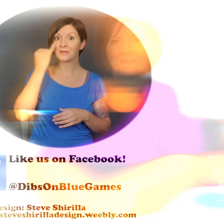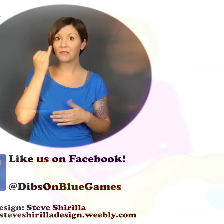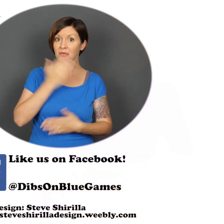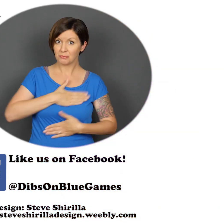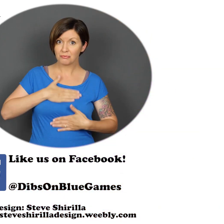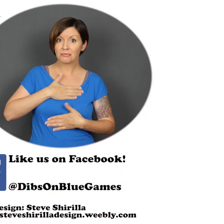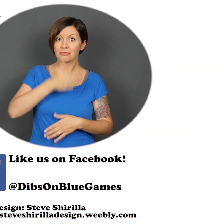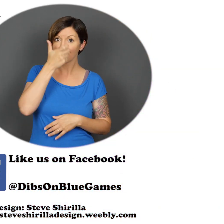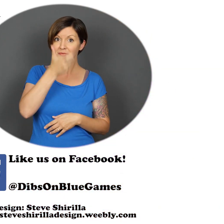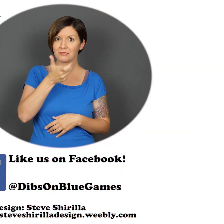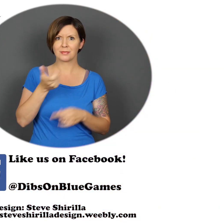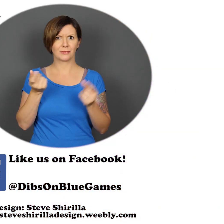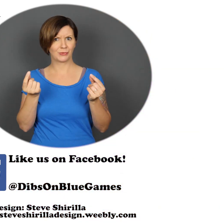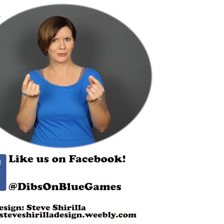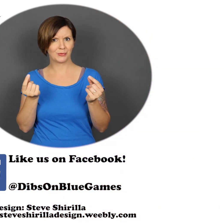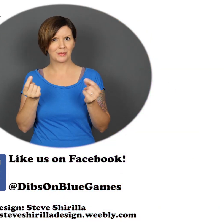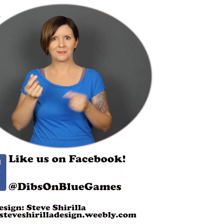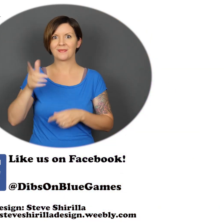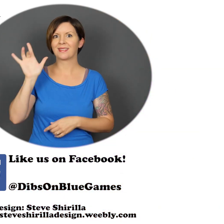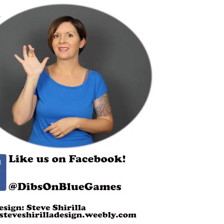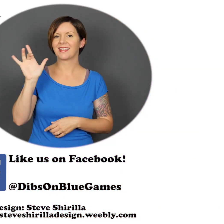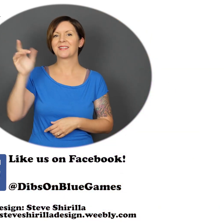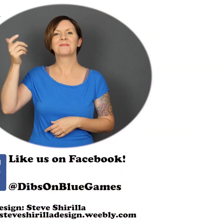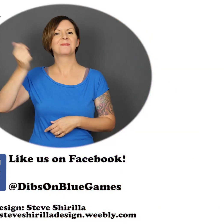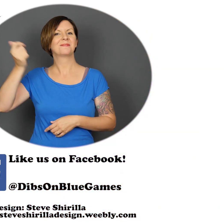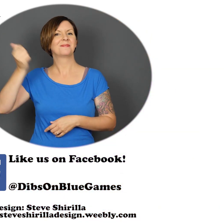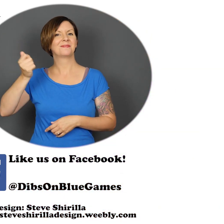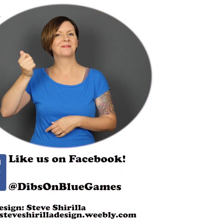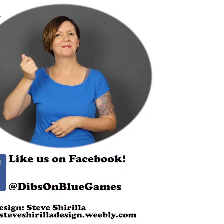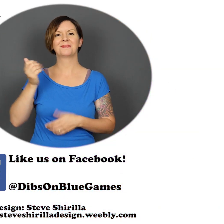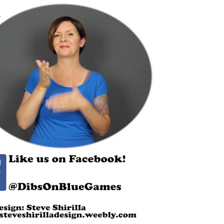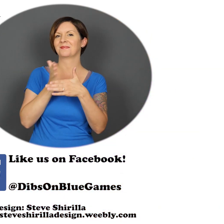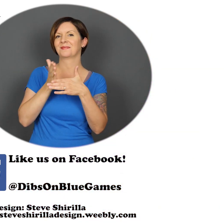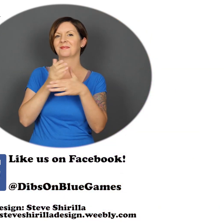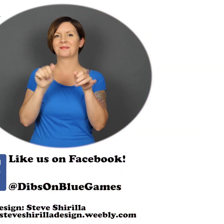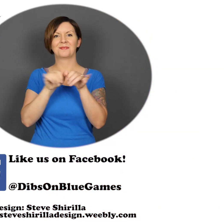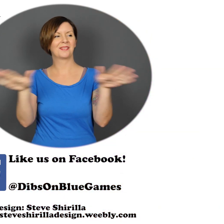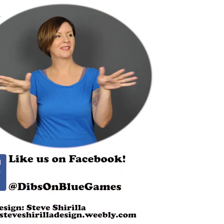If you enjoyed watching, click subscribe (the logo) and share the link! Bye!